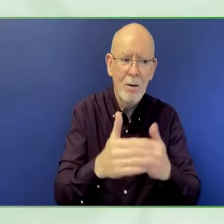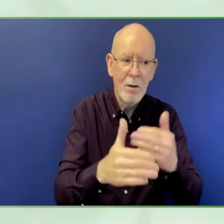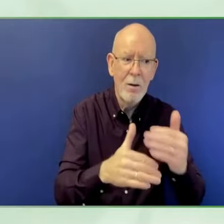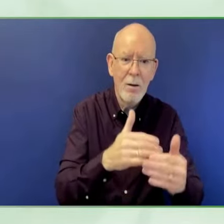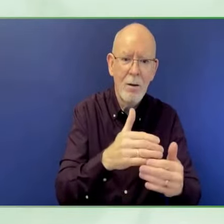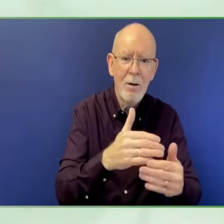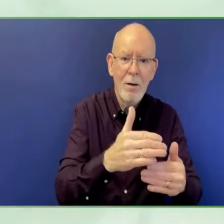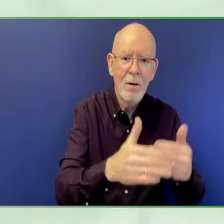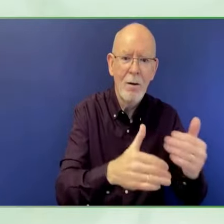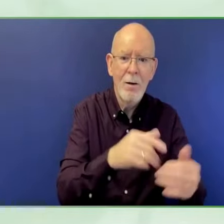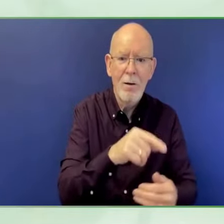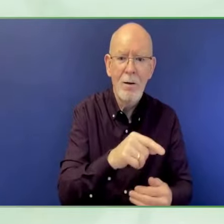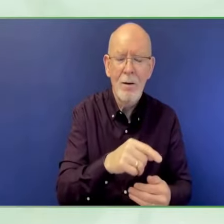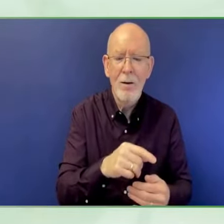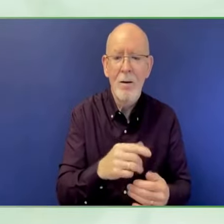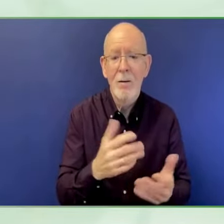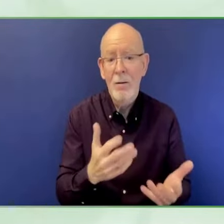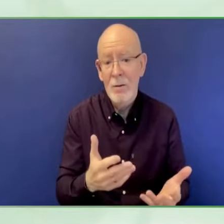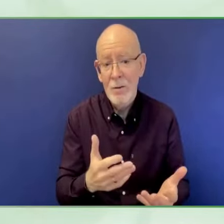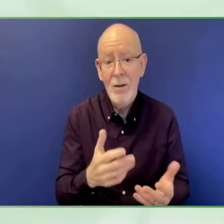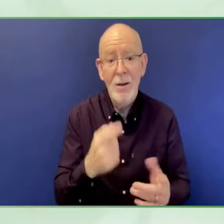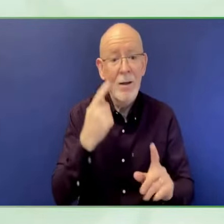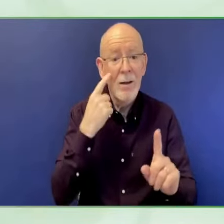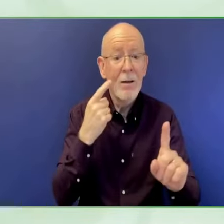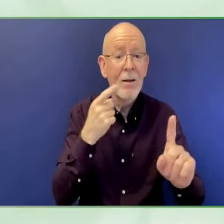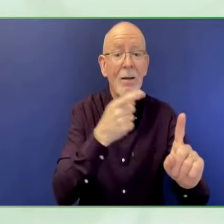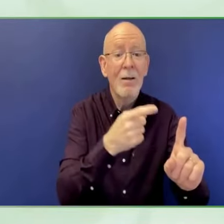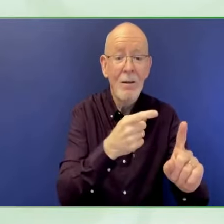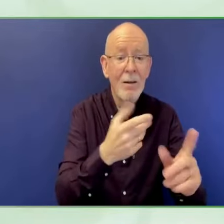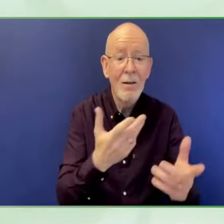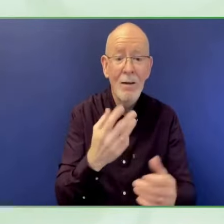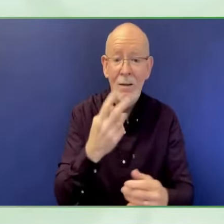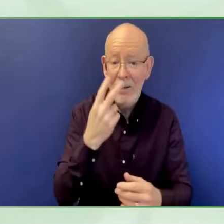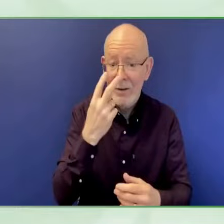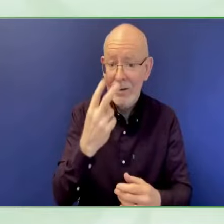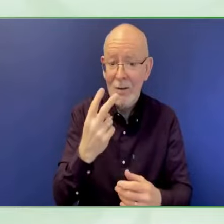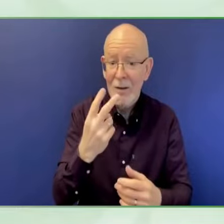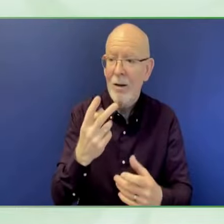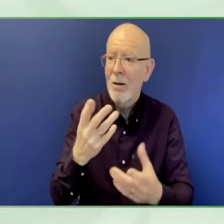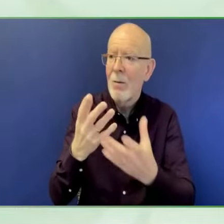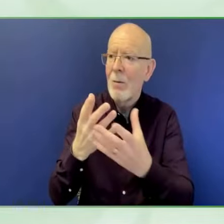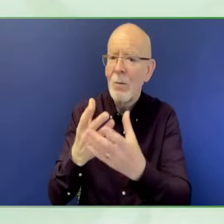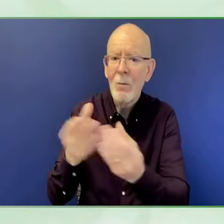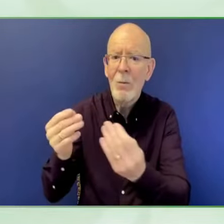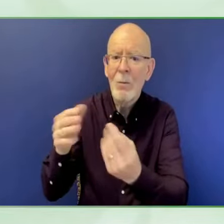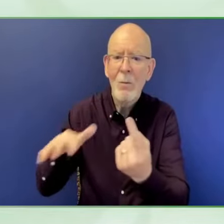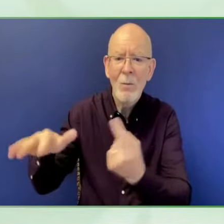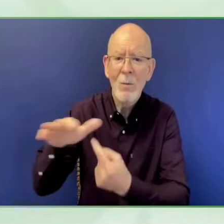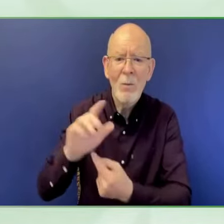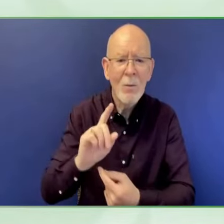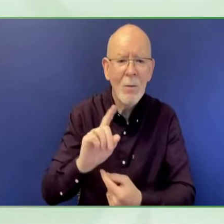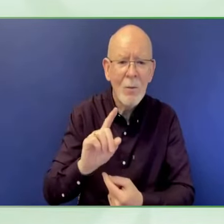life in the community and in order to succeed, they are many